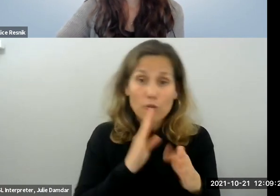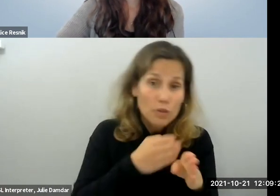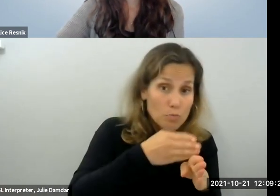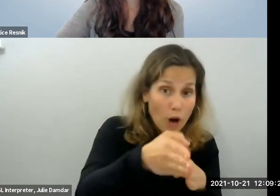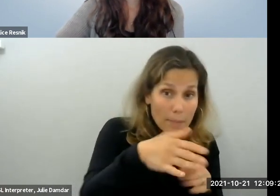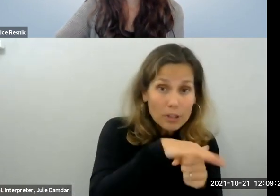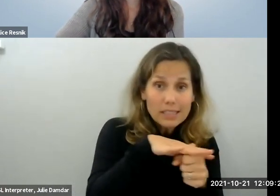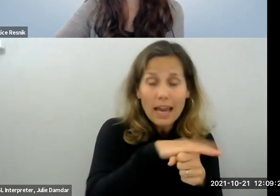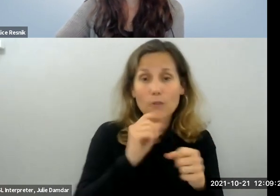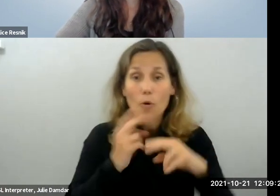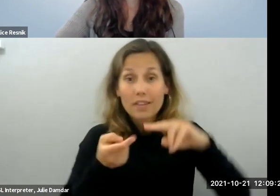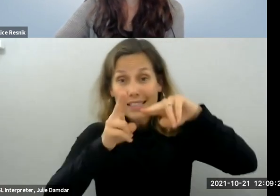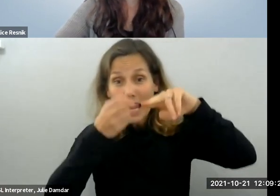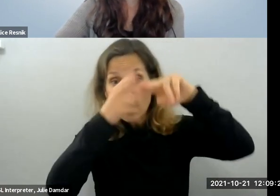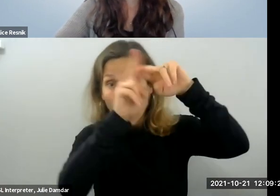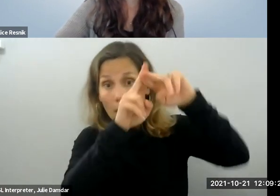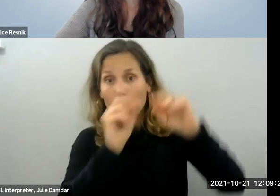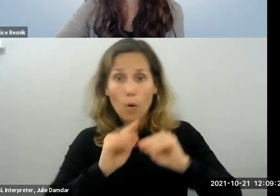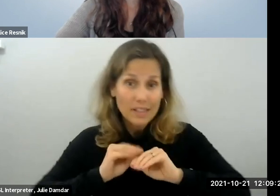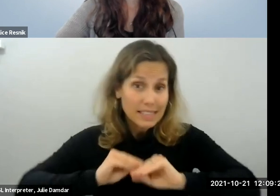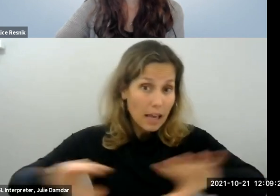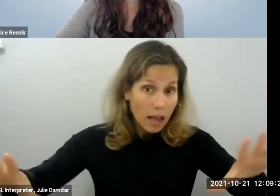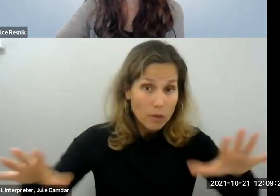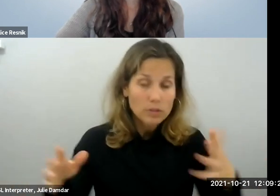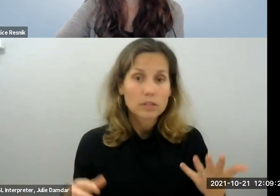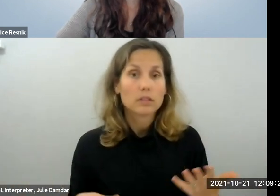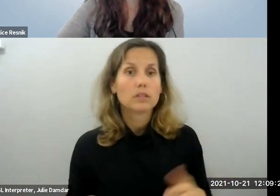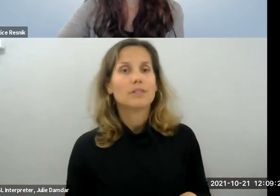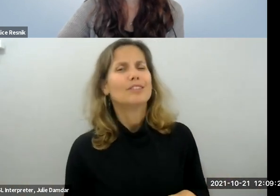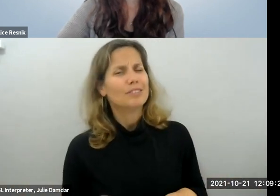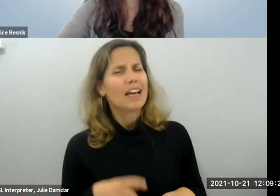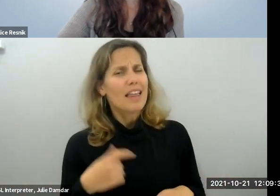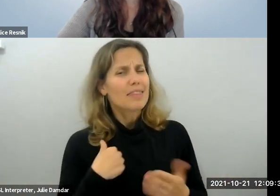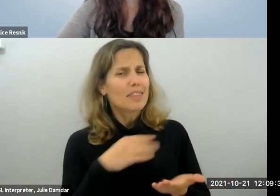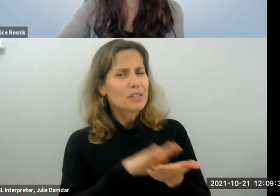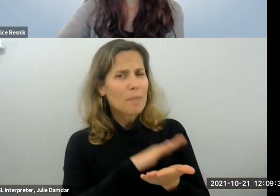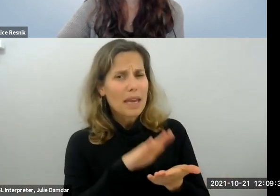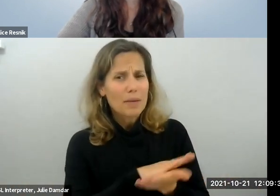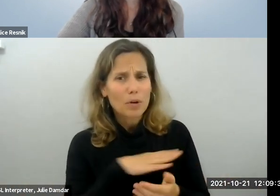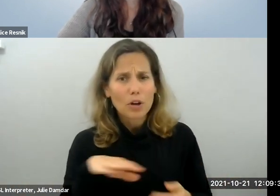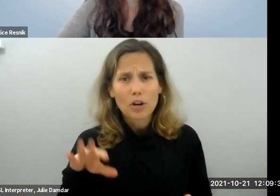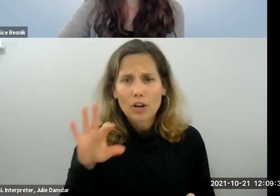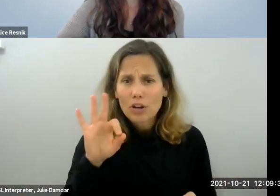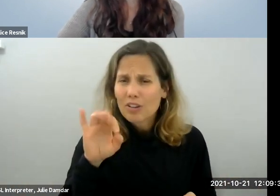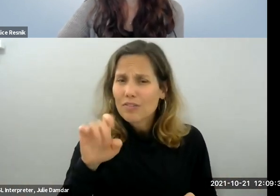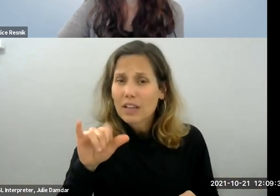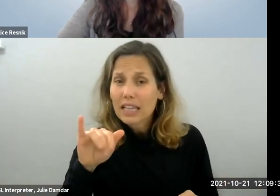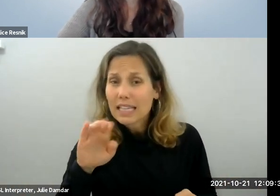Lisa Saldana (she/her/hers): yeah and so there's a paper I don't know Felice for you, I don't not sure if you were putting the citations in the in the.